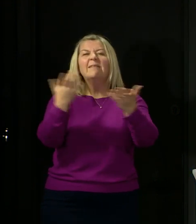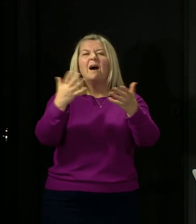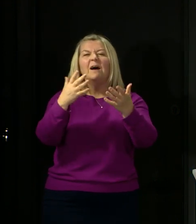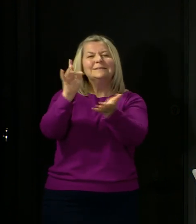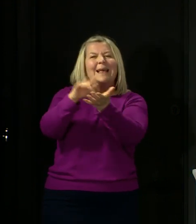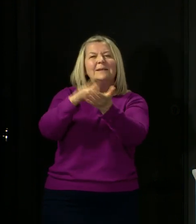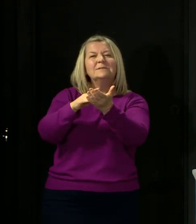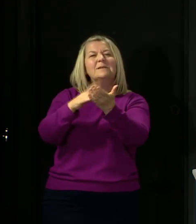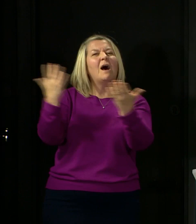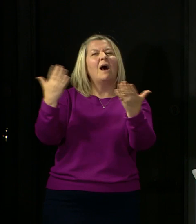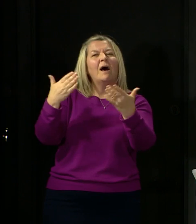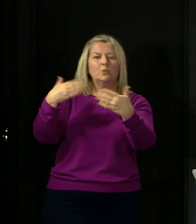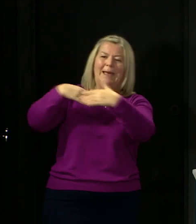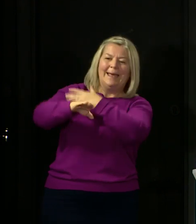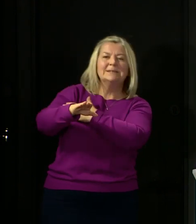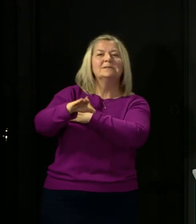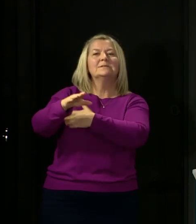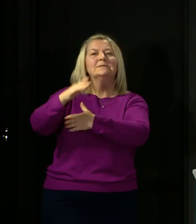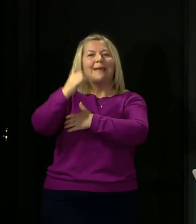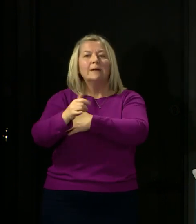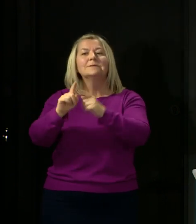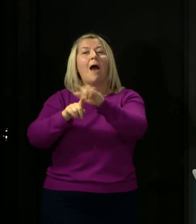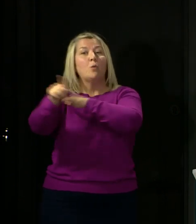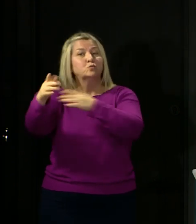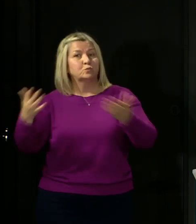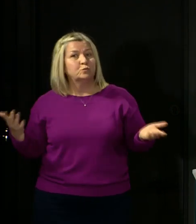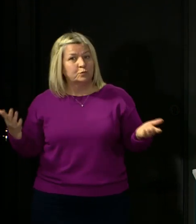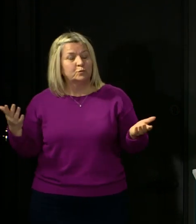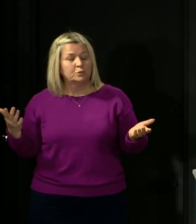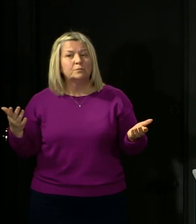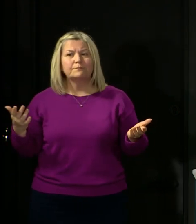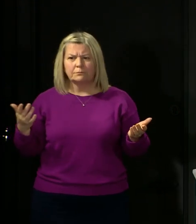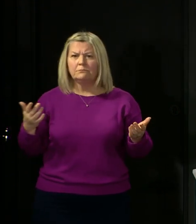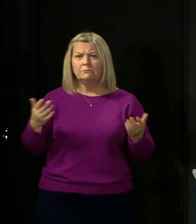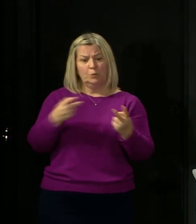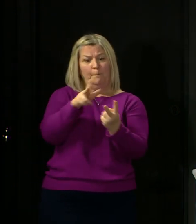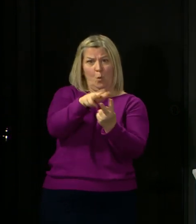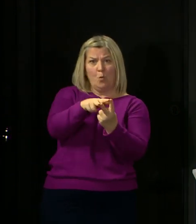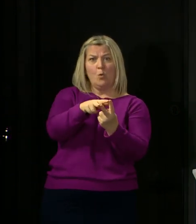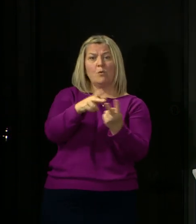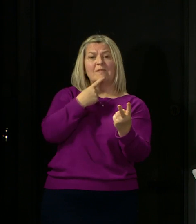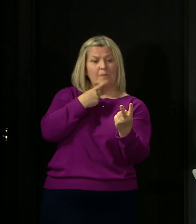the UK-wide network, so we combine the two figures from that and we are increasing testing